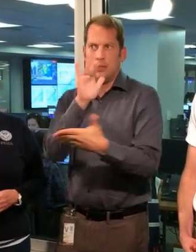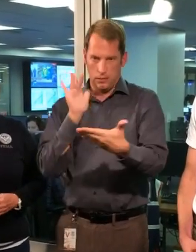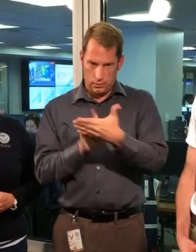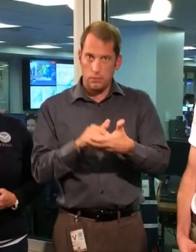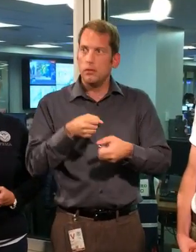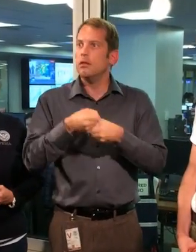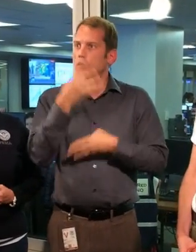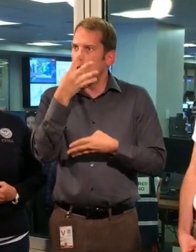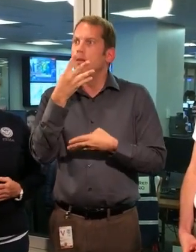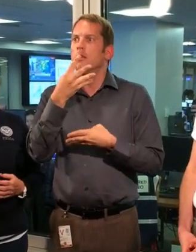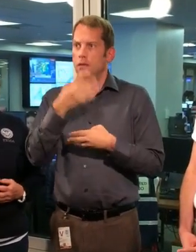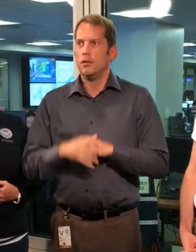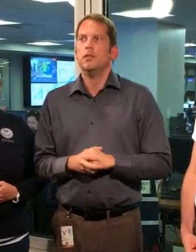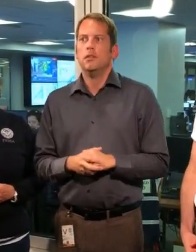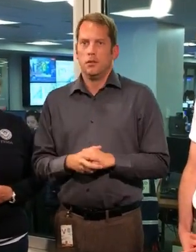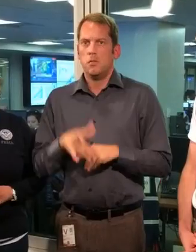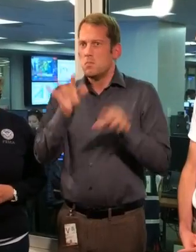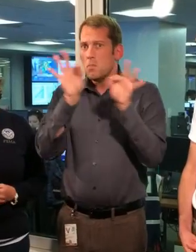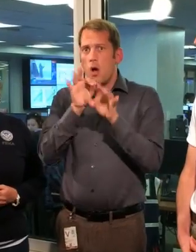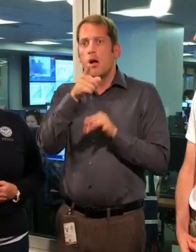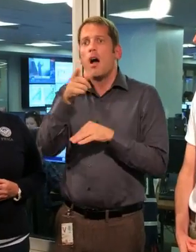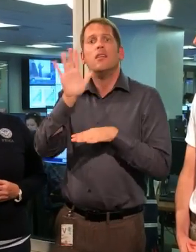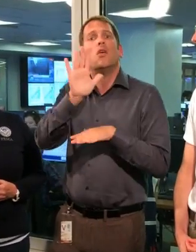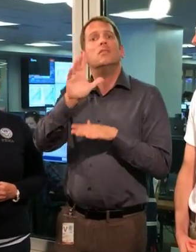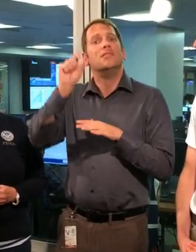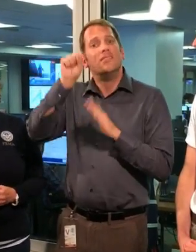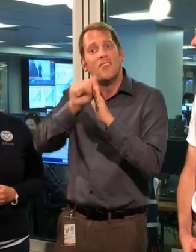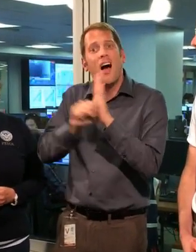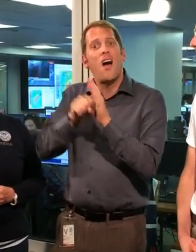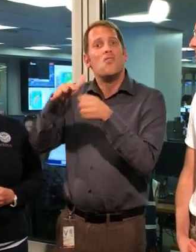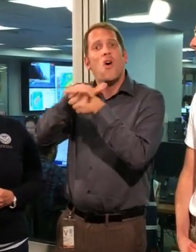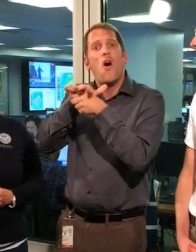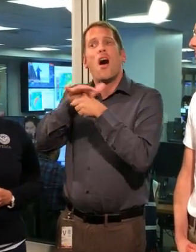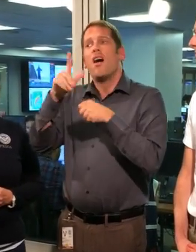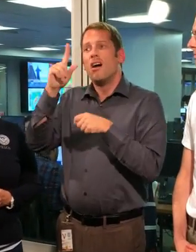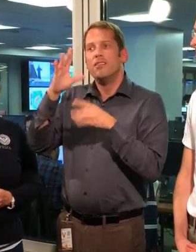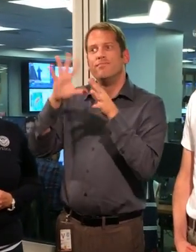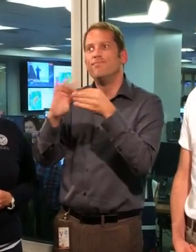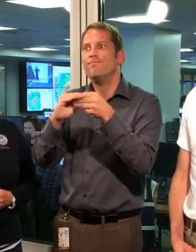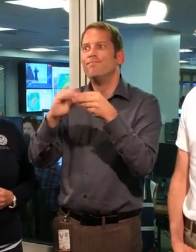they ask, they're doing it to save your life as we note, you can replace your things, you